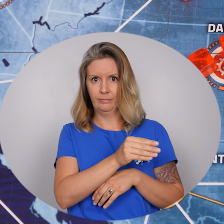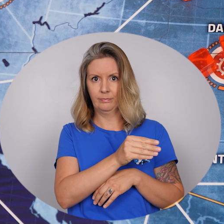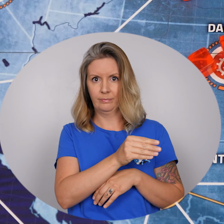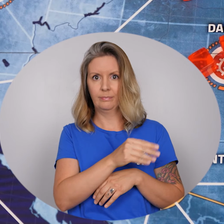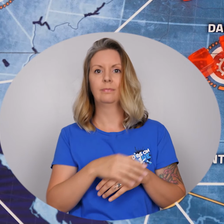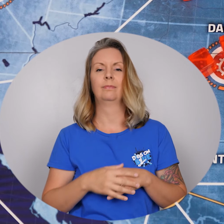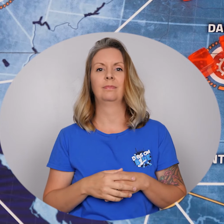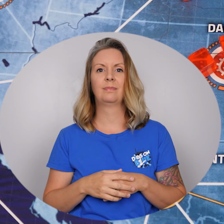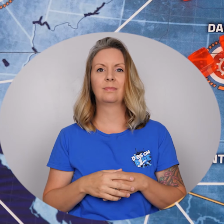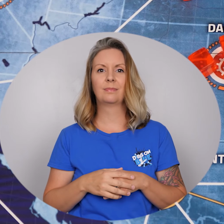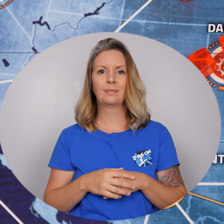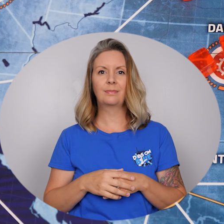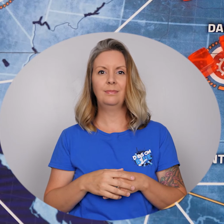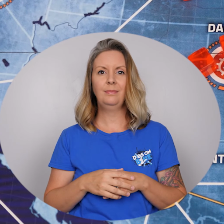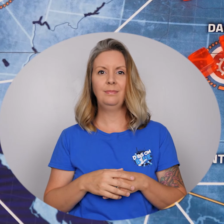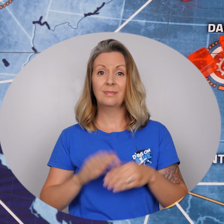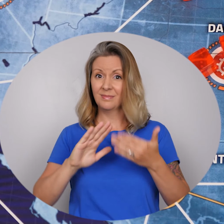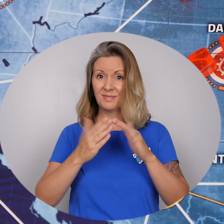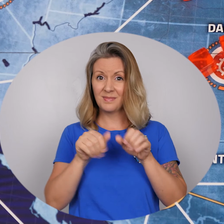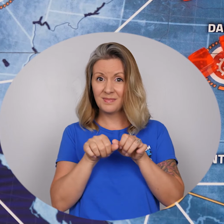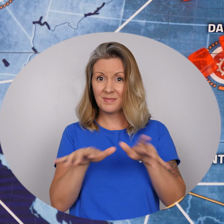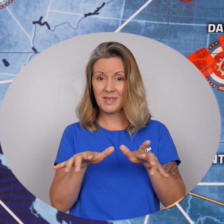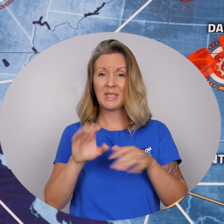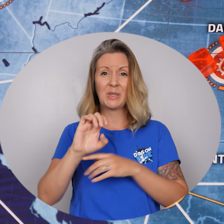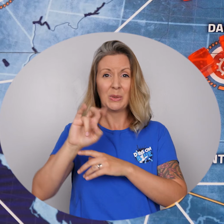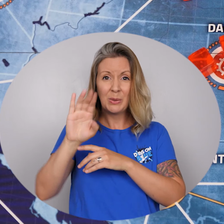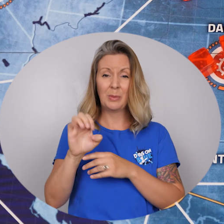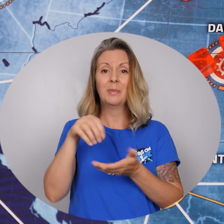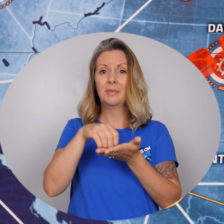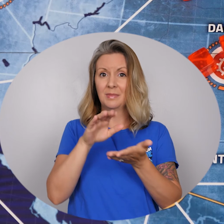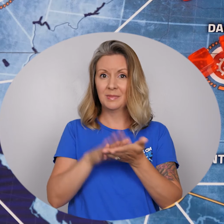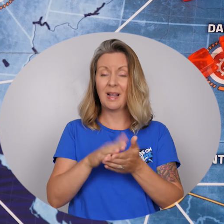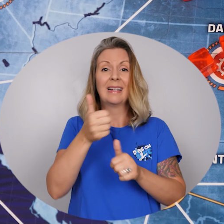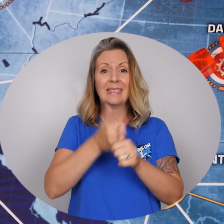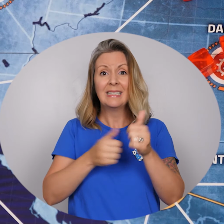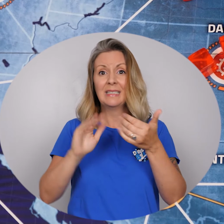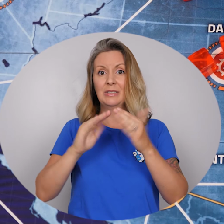we would move this marker down another space, and place 1 cube of the now outbreaking disease